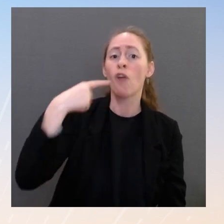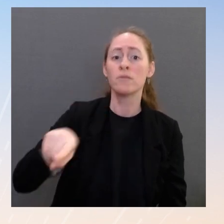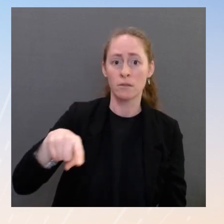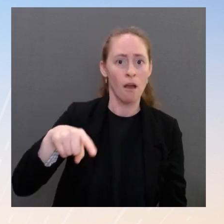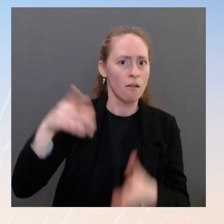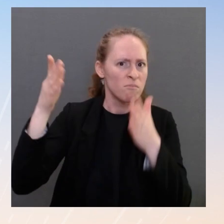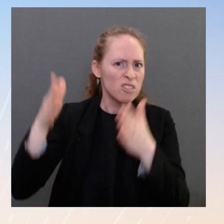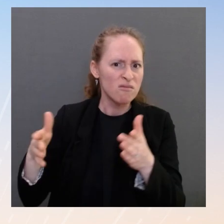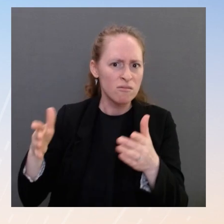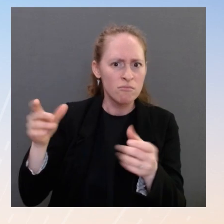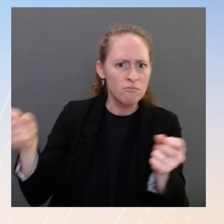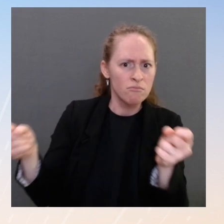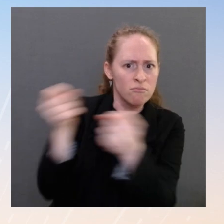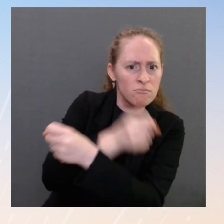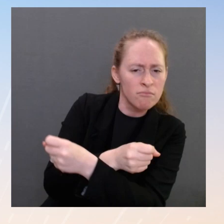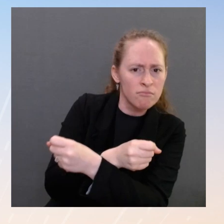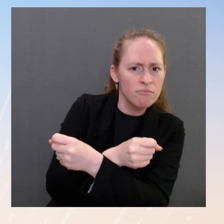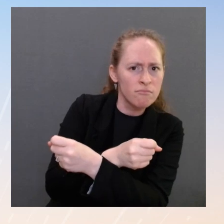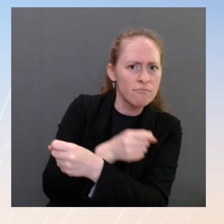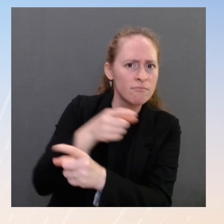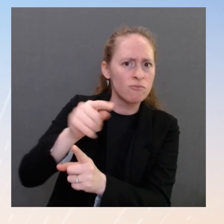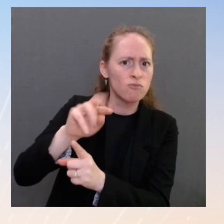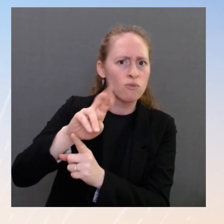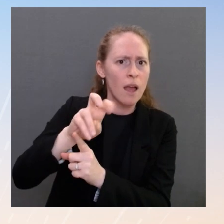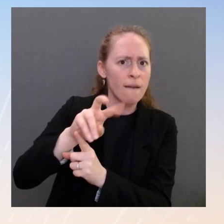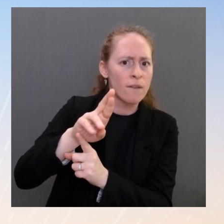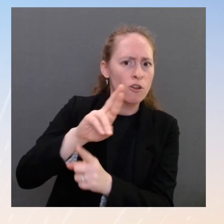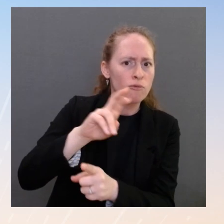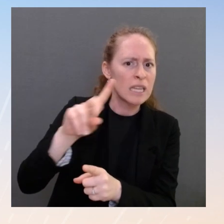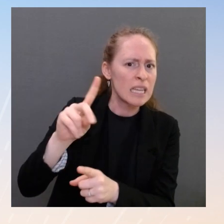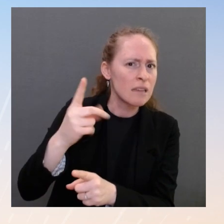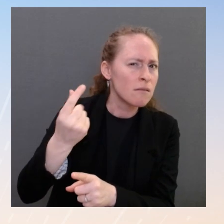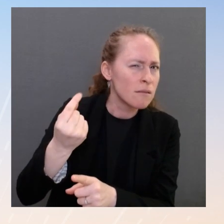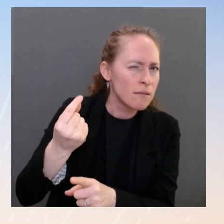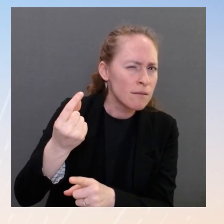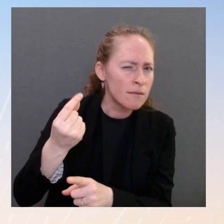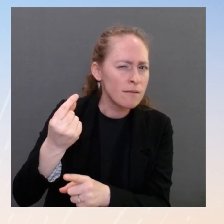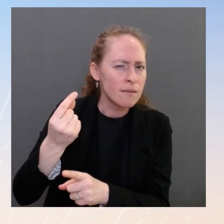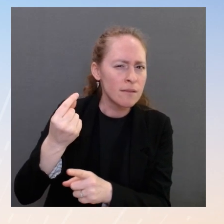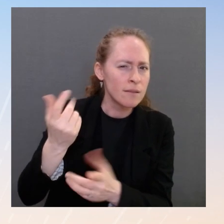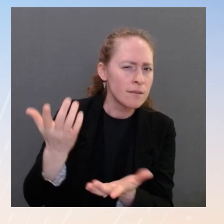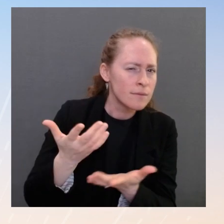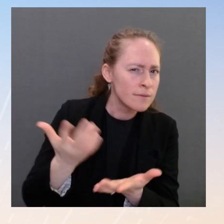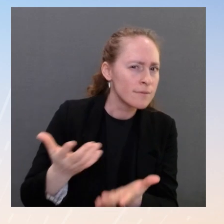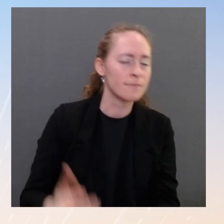The Press: And what does the White House read into Russia's willingness to release Trevor Reed now, in the middle of this invasion of Ukraine?